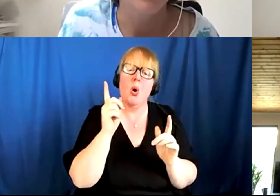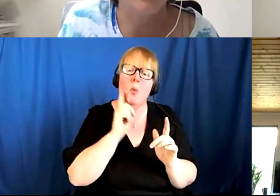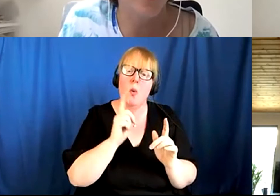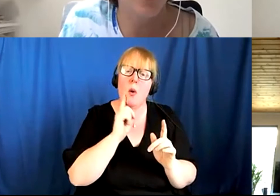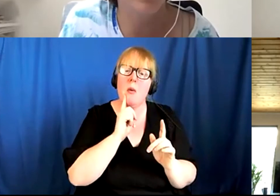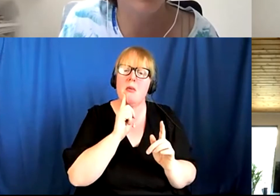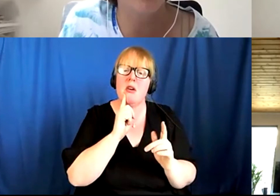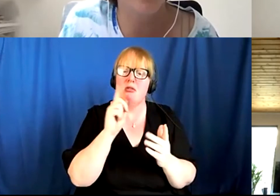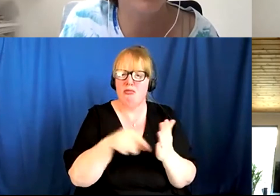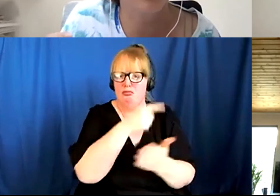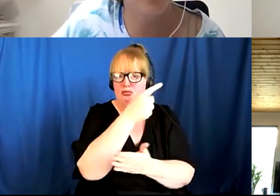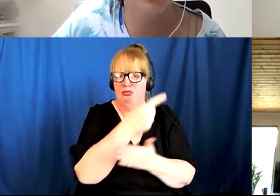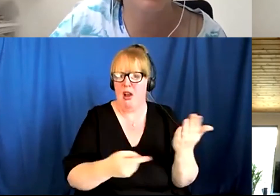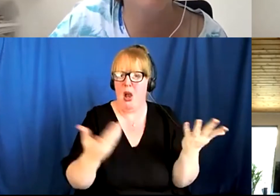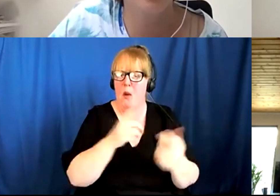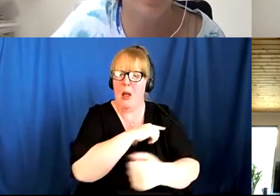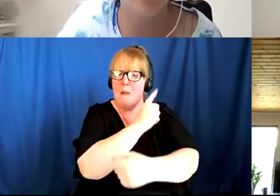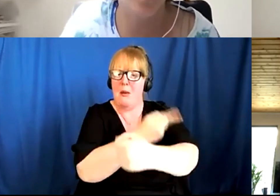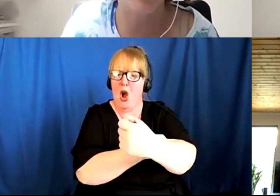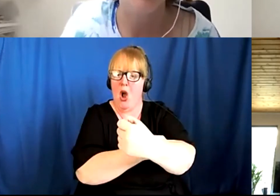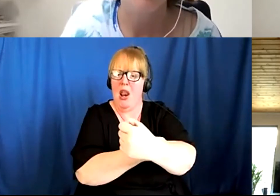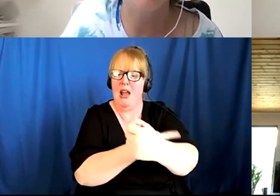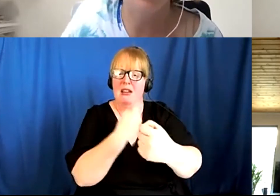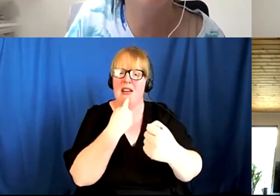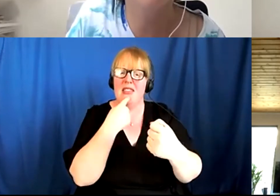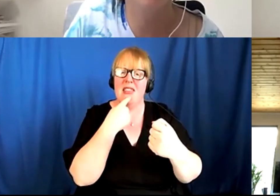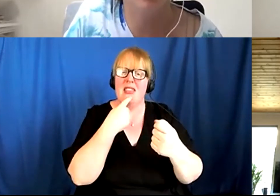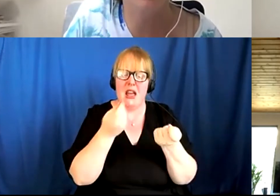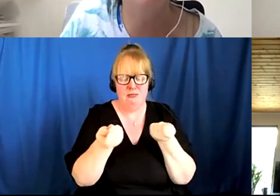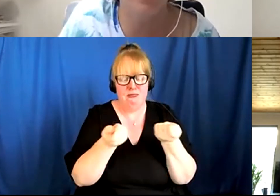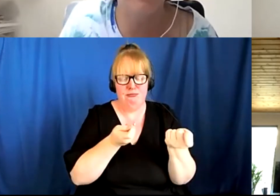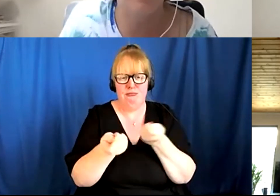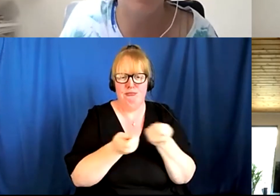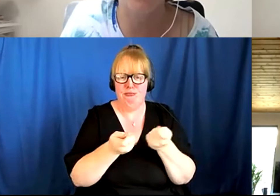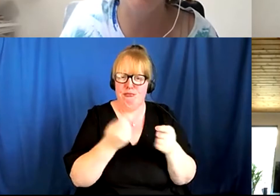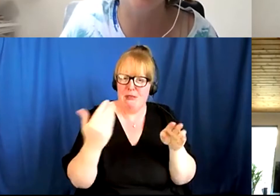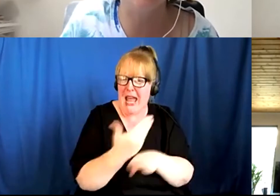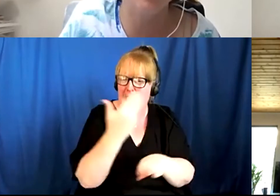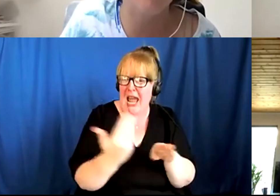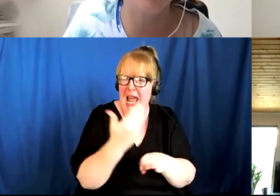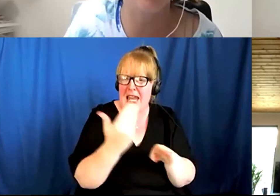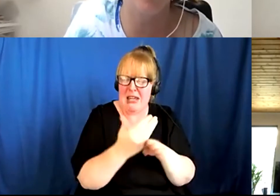and how they operated on a very decentralised way, and how they managed to activate enormous amount of I mean,